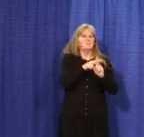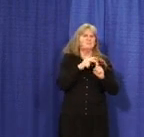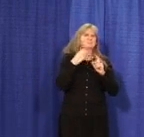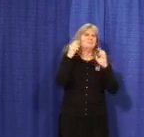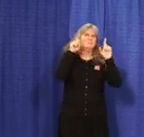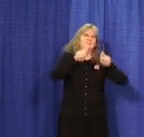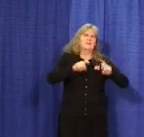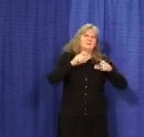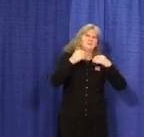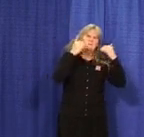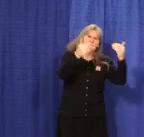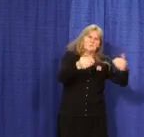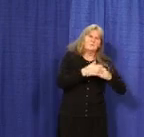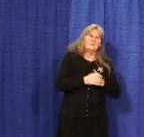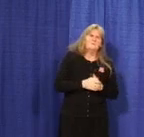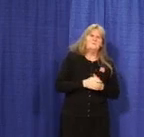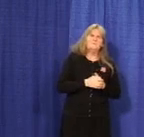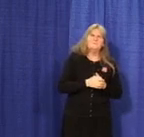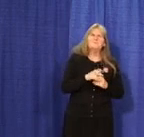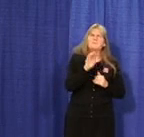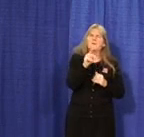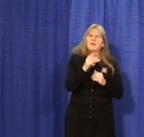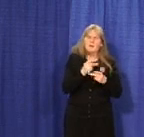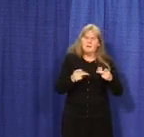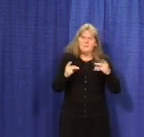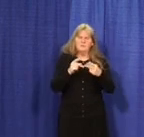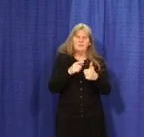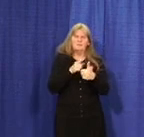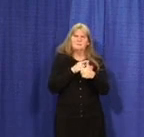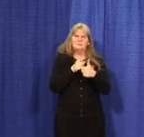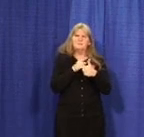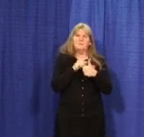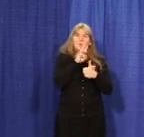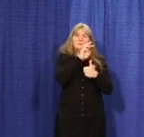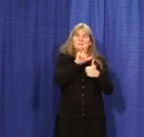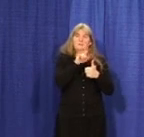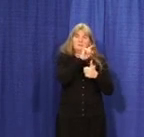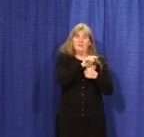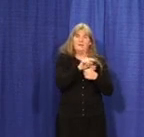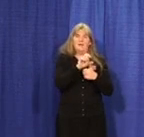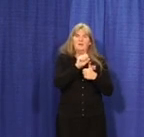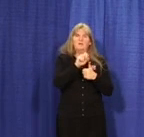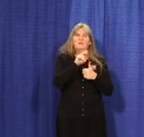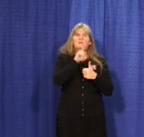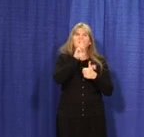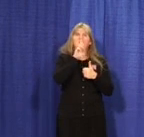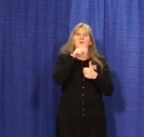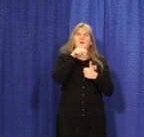Just to go over those locations again, in Watson Lake, the super eight on October 8th in